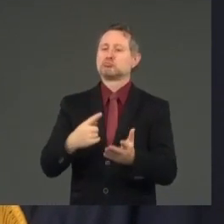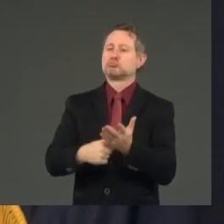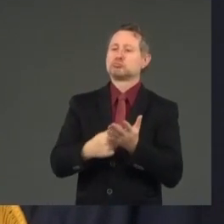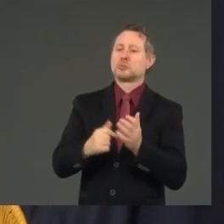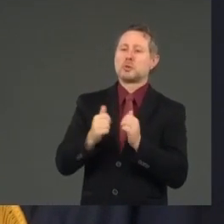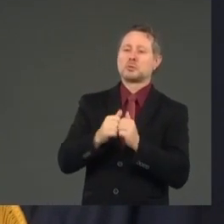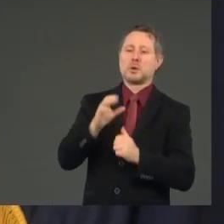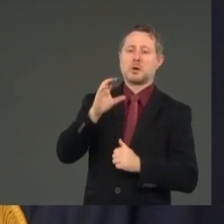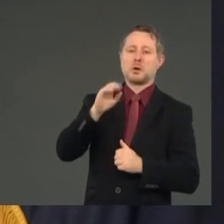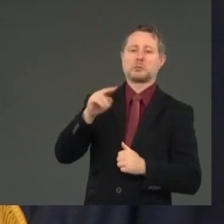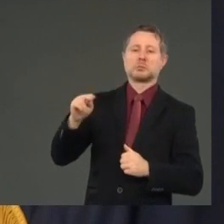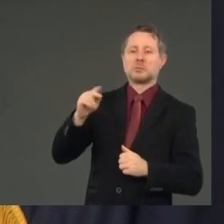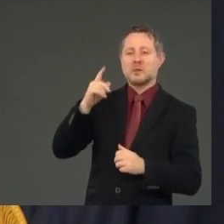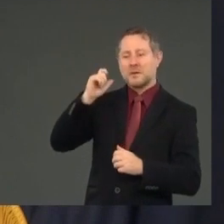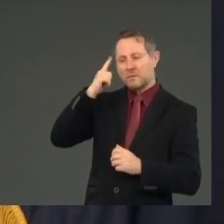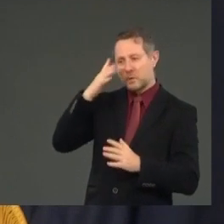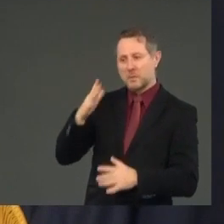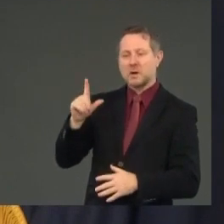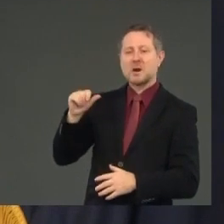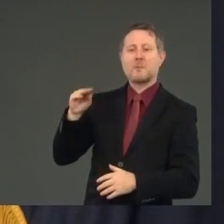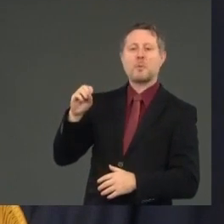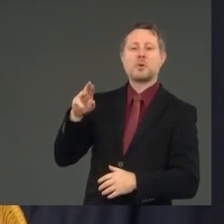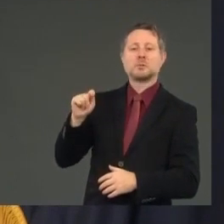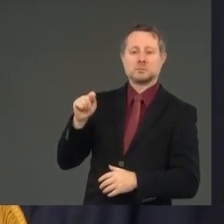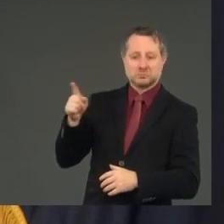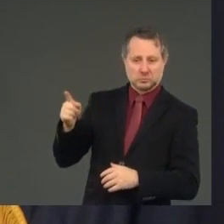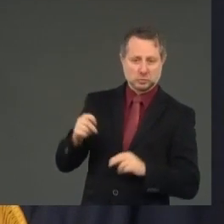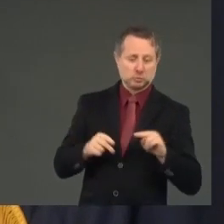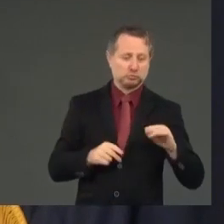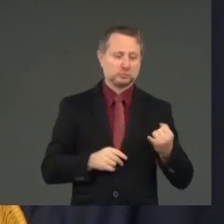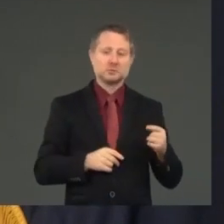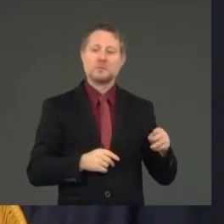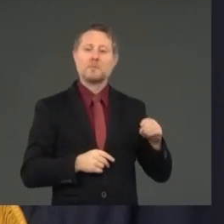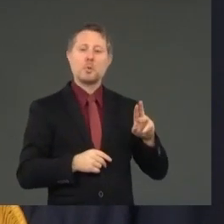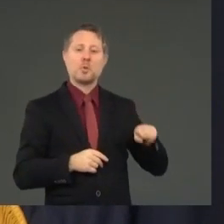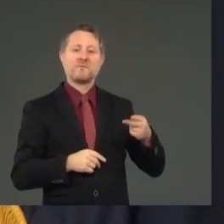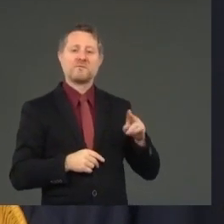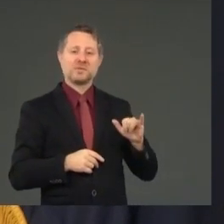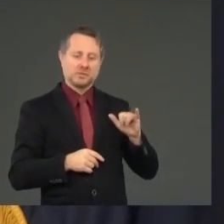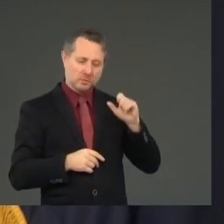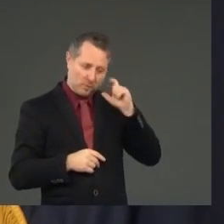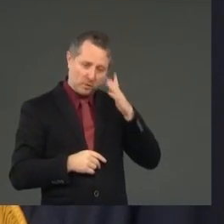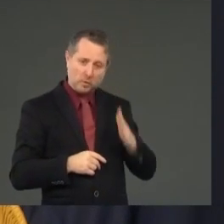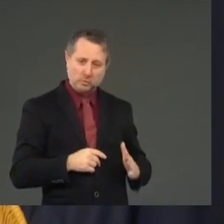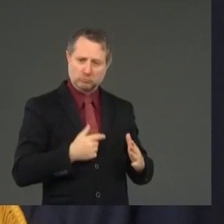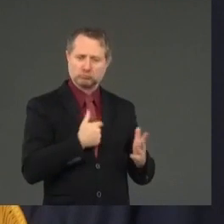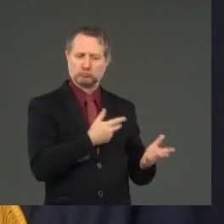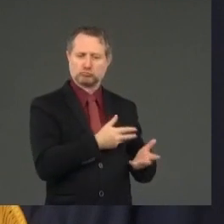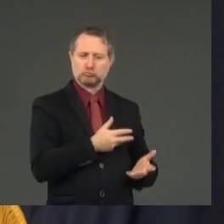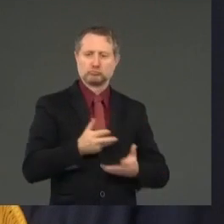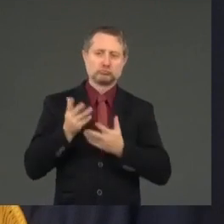DATE FOR OPENING UP CASINOS. I SPOKE TO THE CONNECTICUT